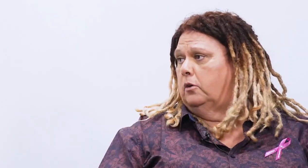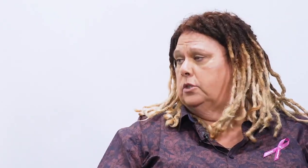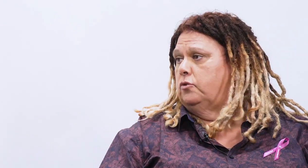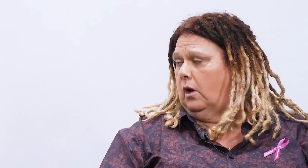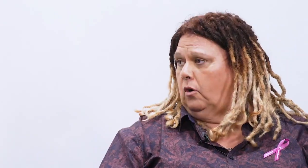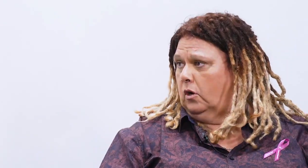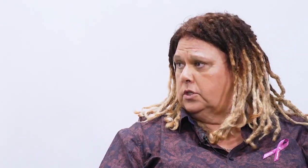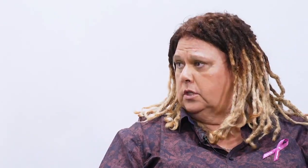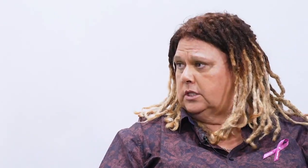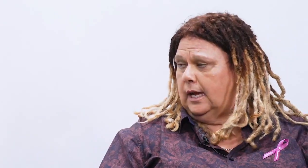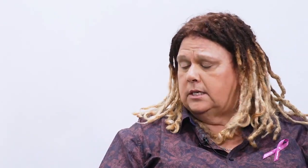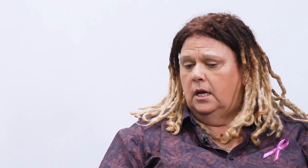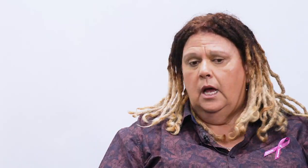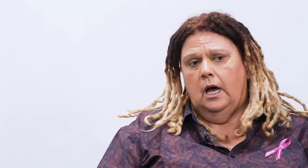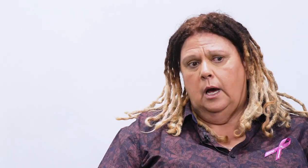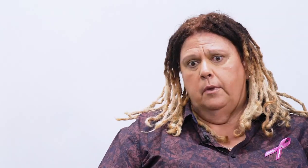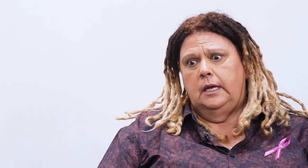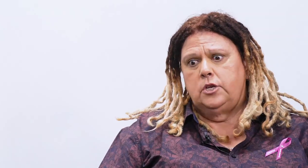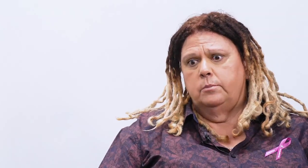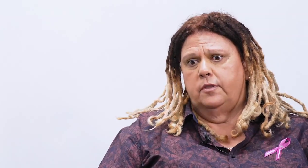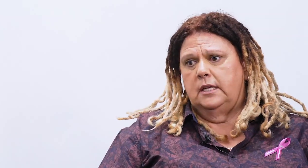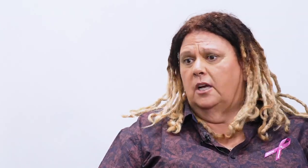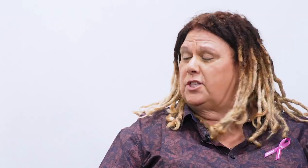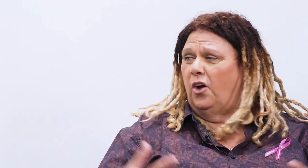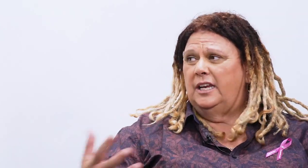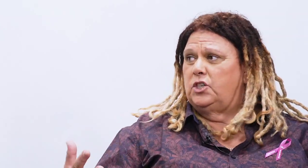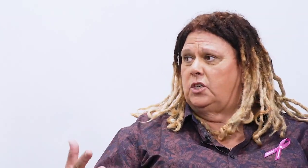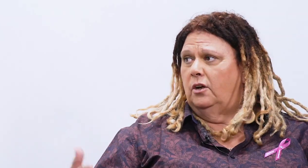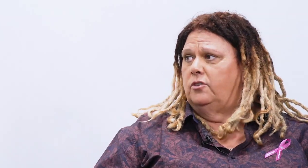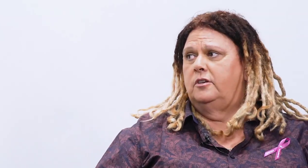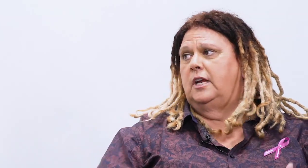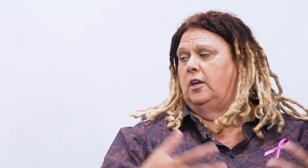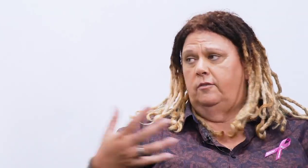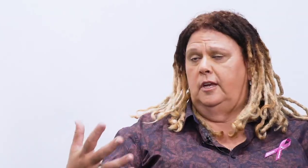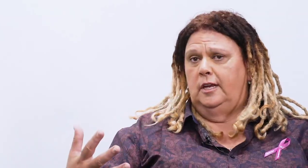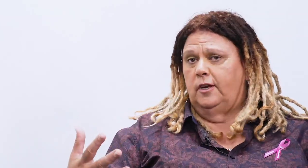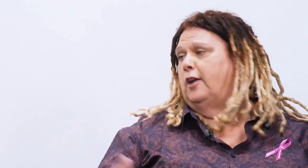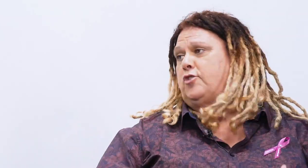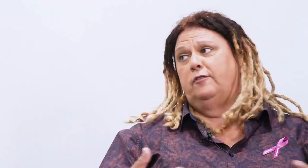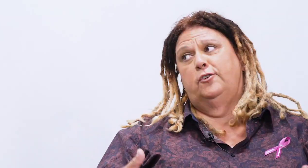boxes right across the state. In terms of things like signage, if you're gonna travel